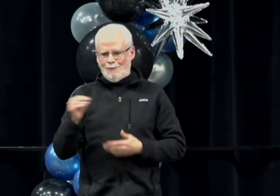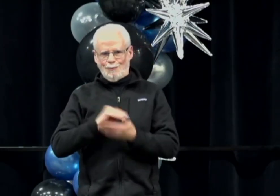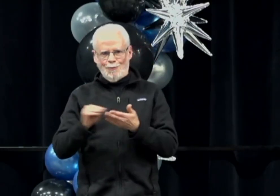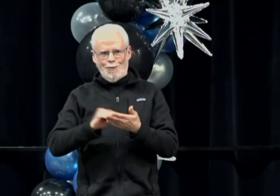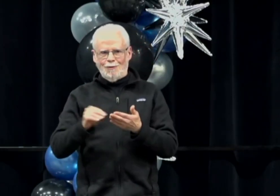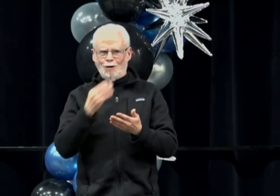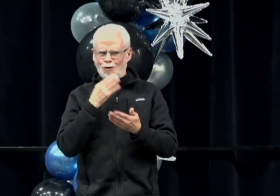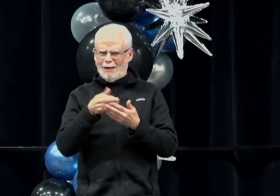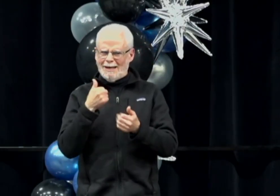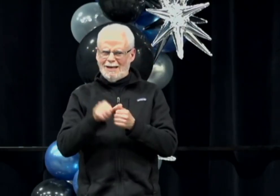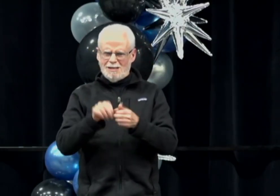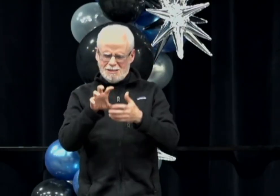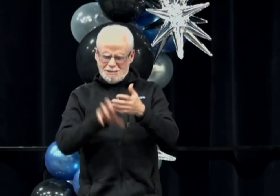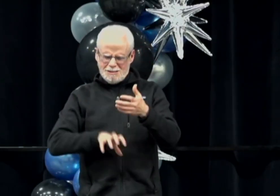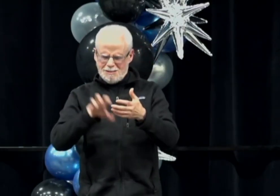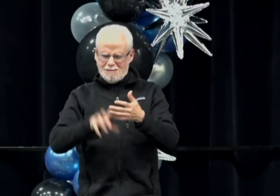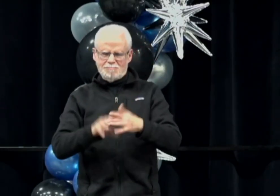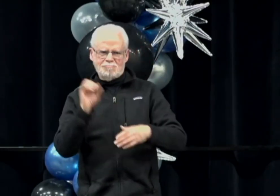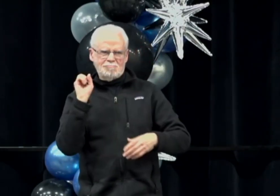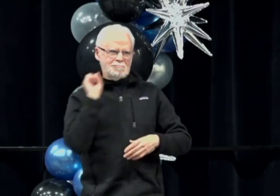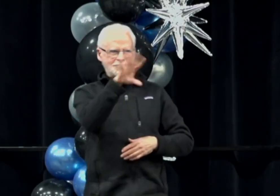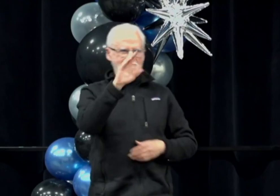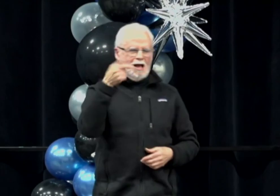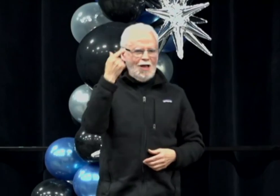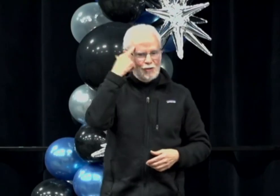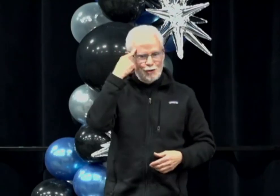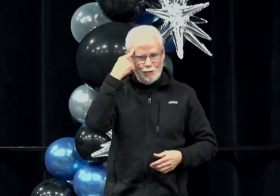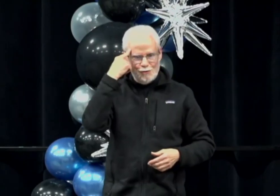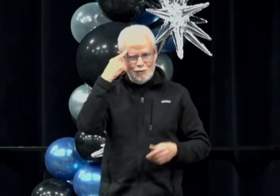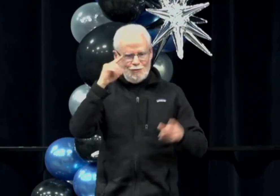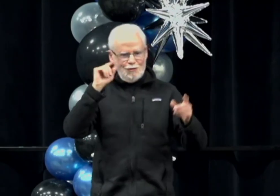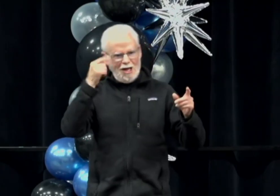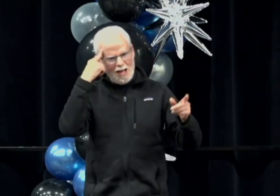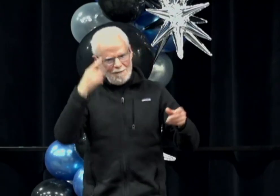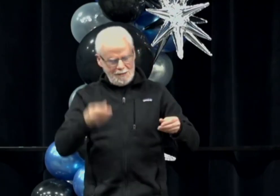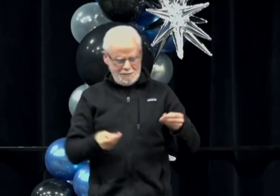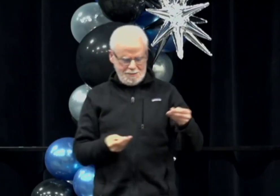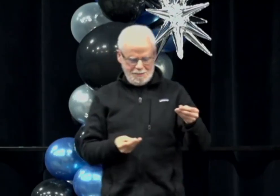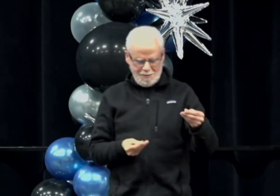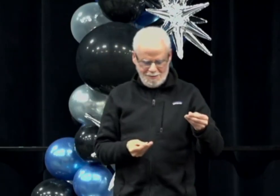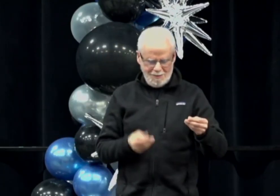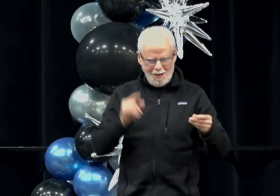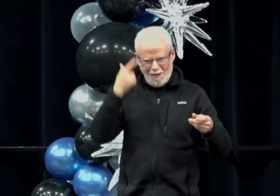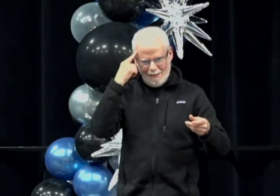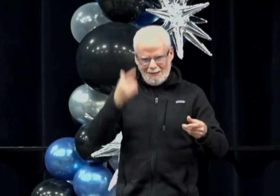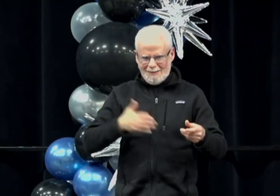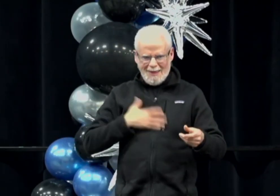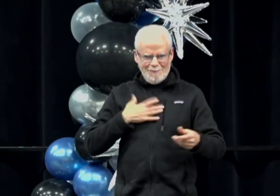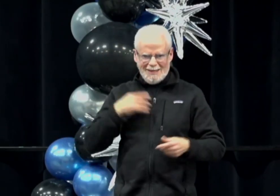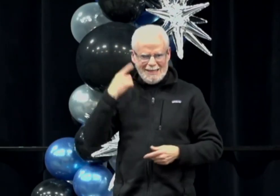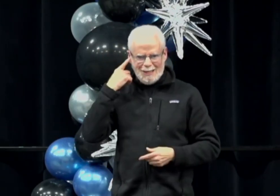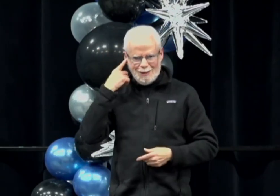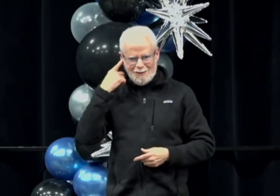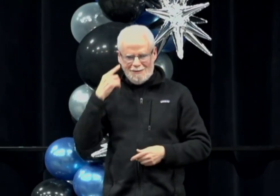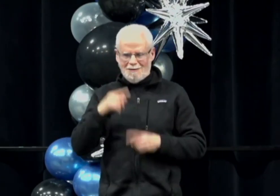ask the Governor for funding for other projects. Dr. Scanlan was not happy about this and wrote a